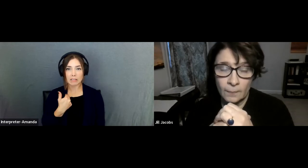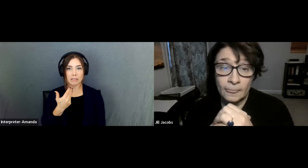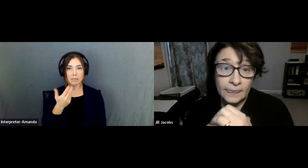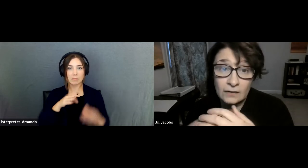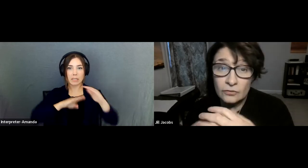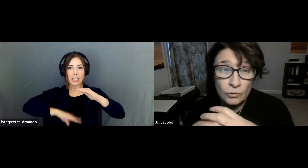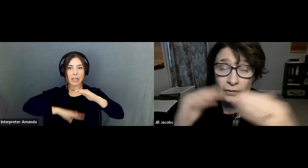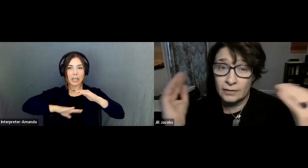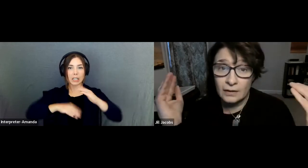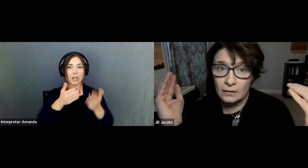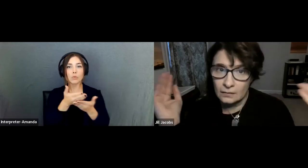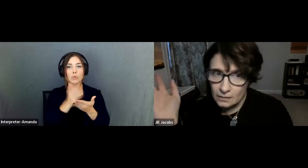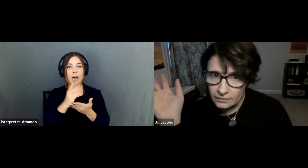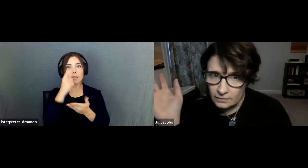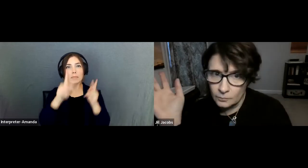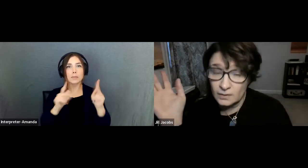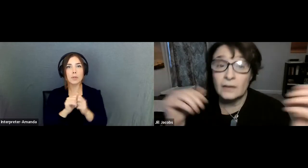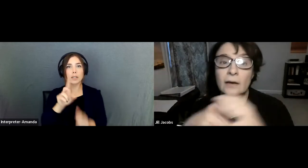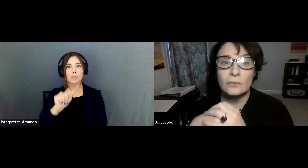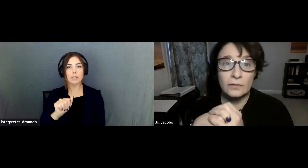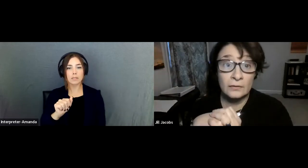Things you wouldn't need to Ian be laid out.